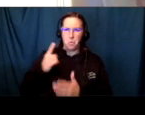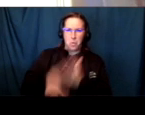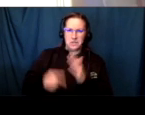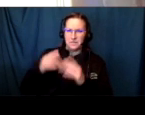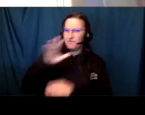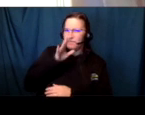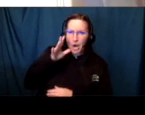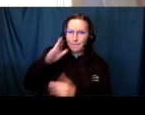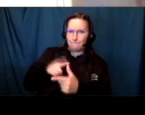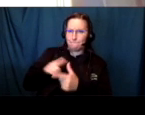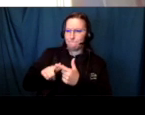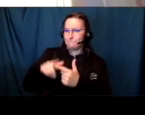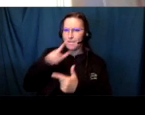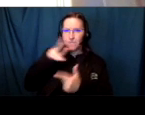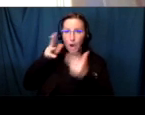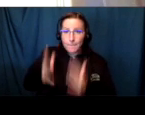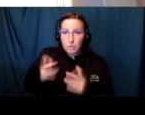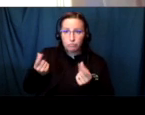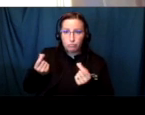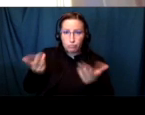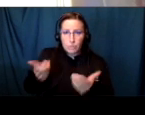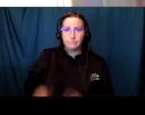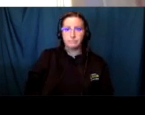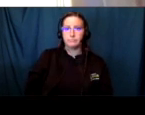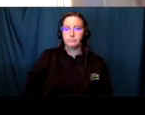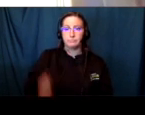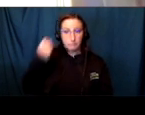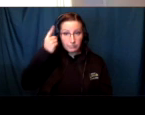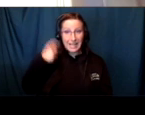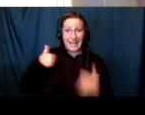and that animals say different sounds. This is the name of the animal and he